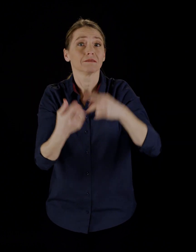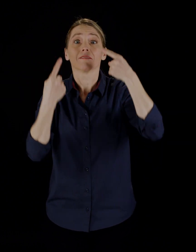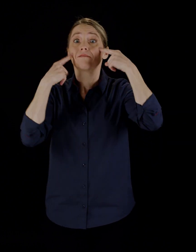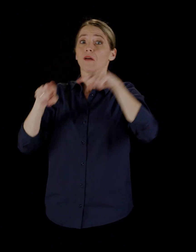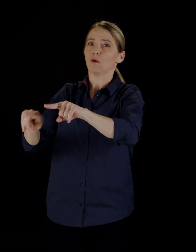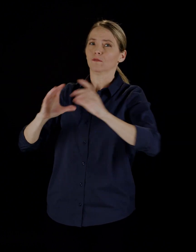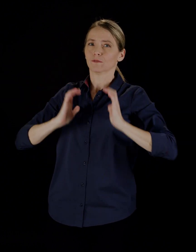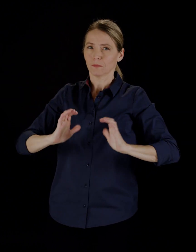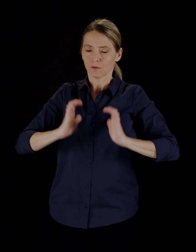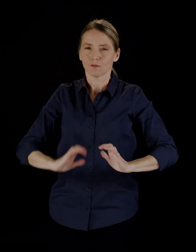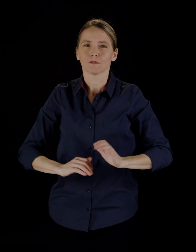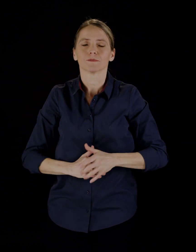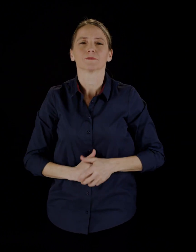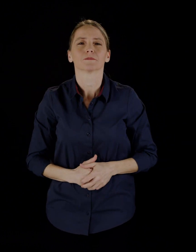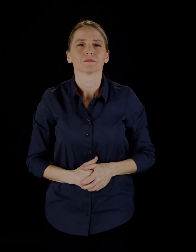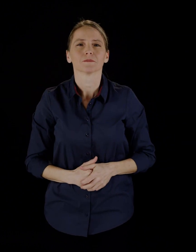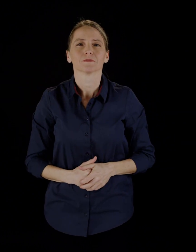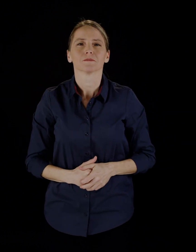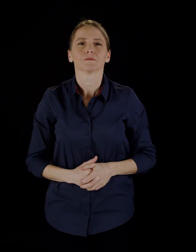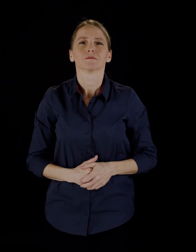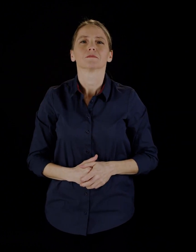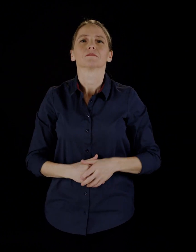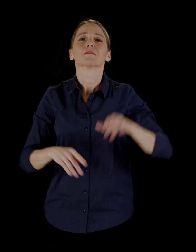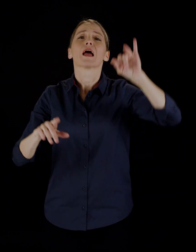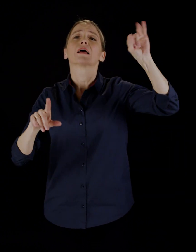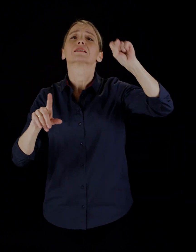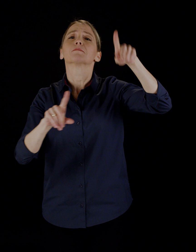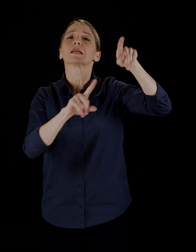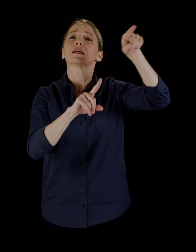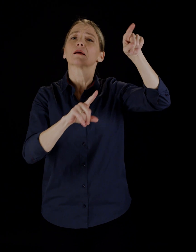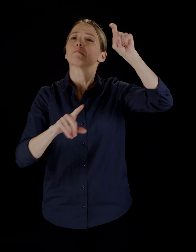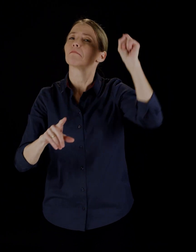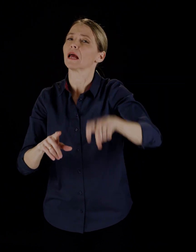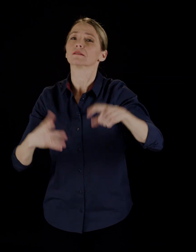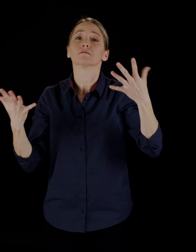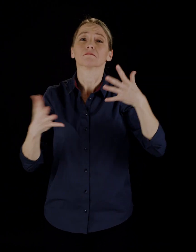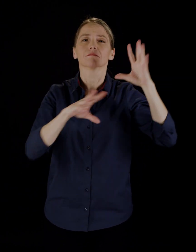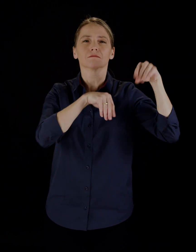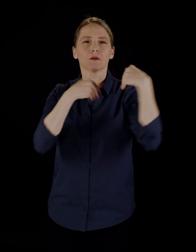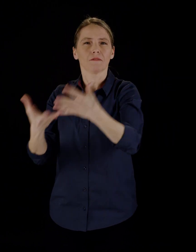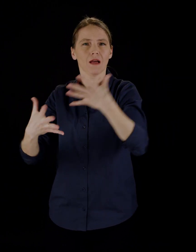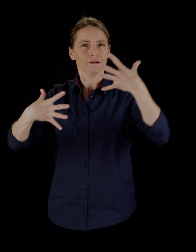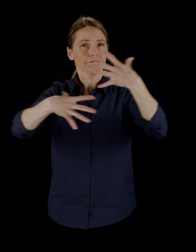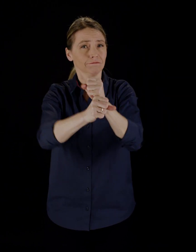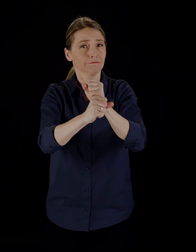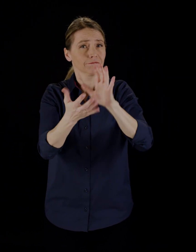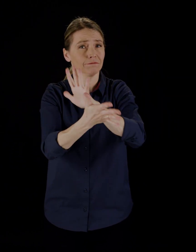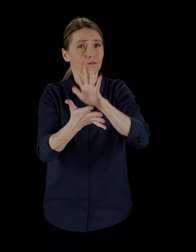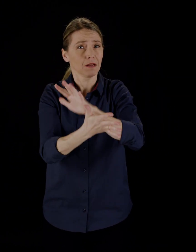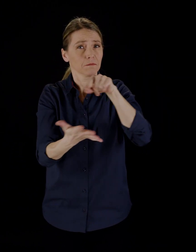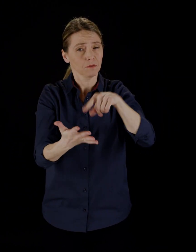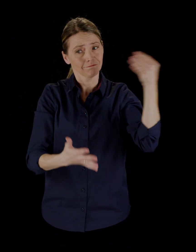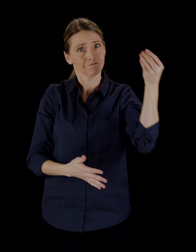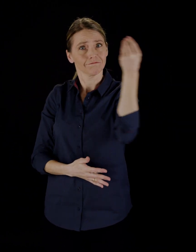An ISP must provide this summary to customers when they provide a permanent copy of the contract for services.